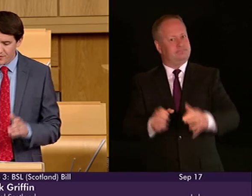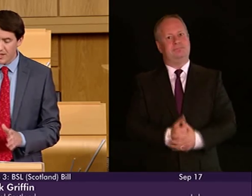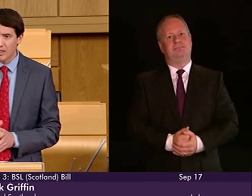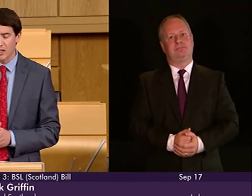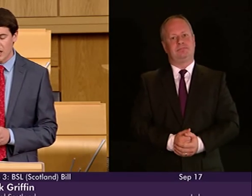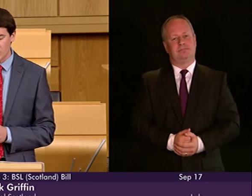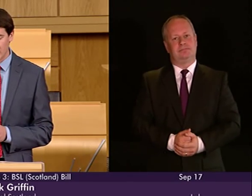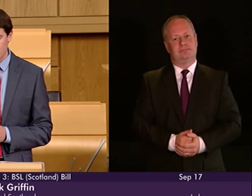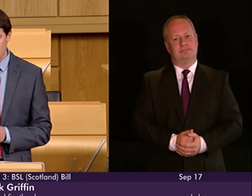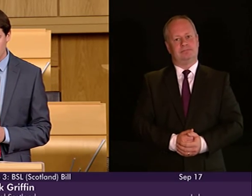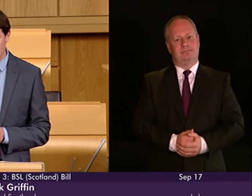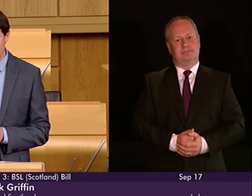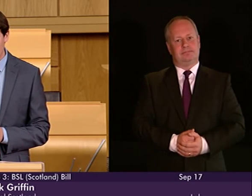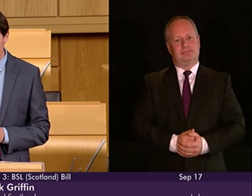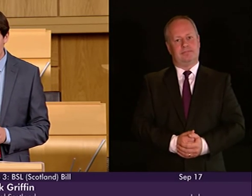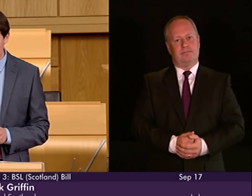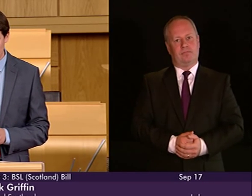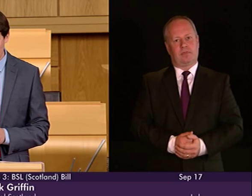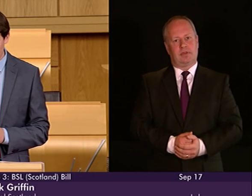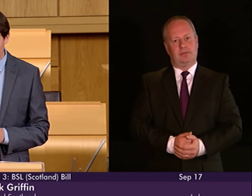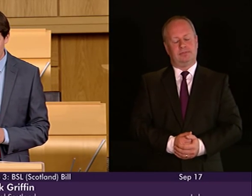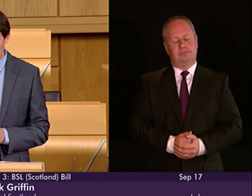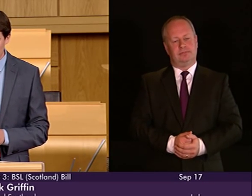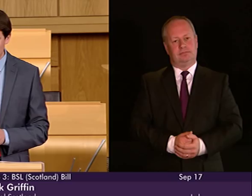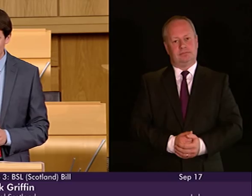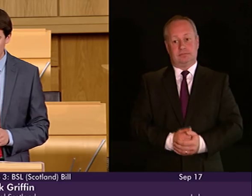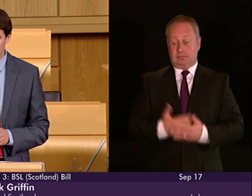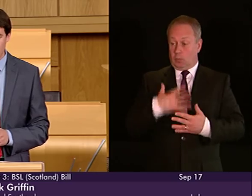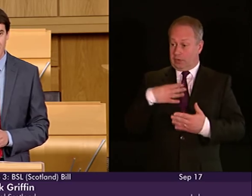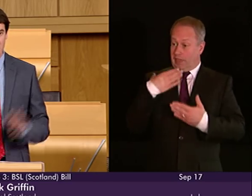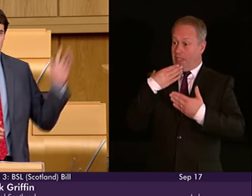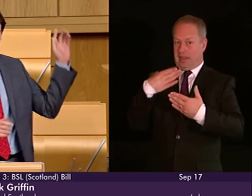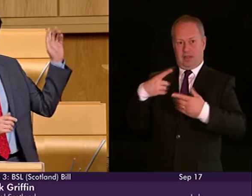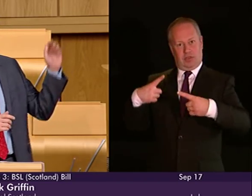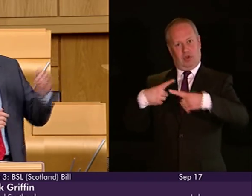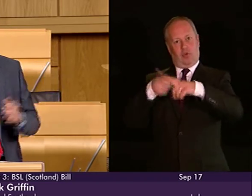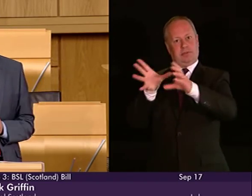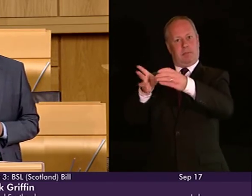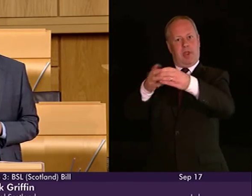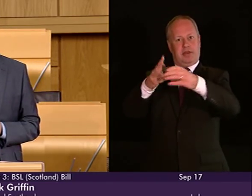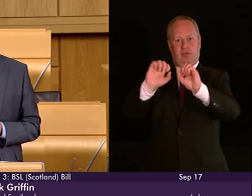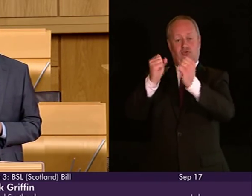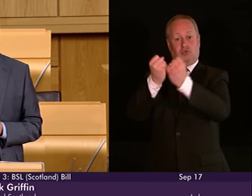Finally, I thank members of the cross-party group on deafness, many of whom are in the